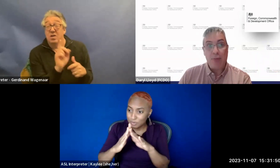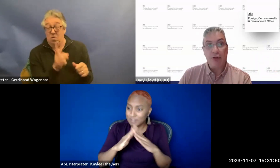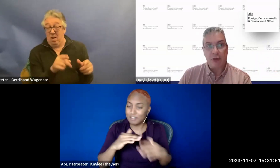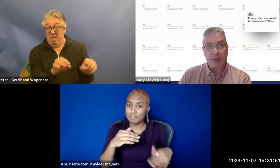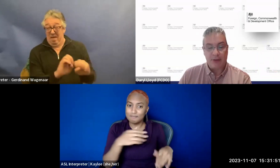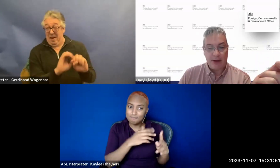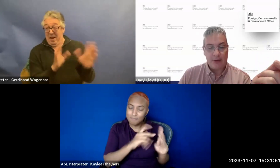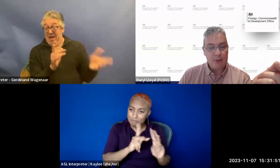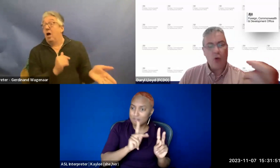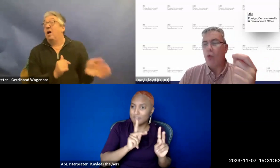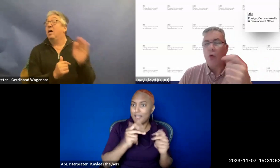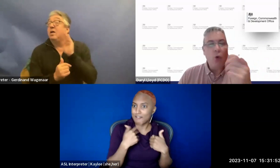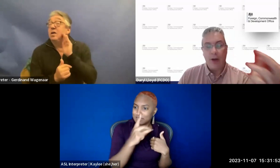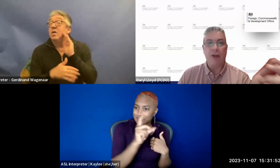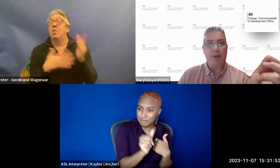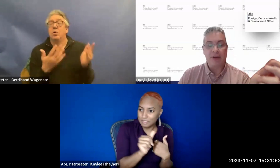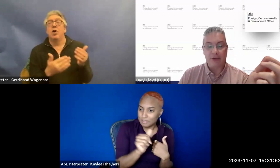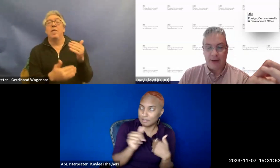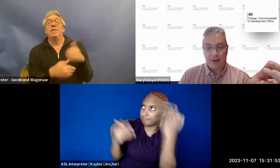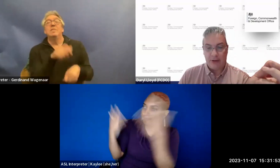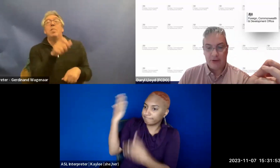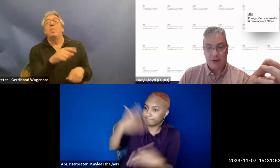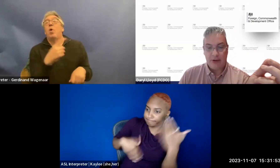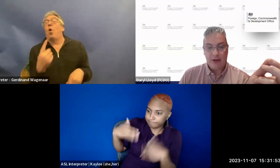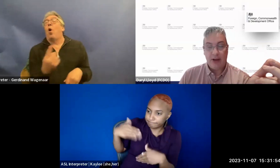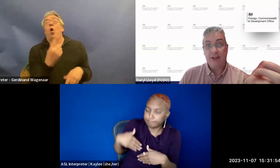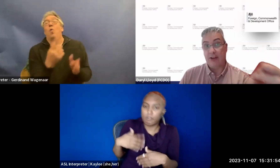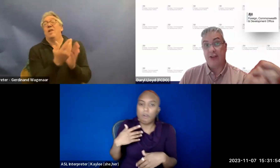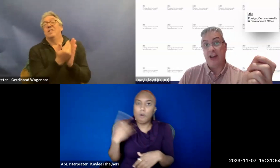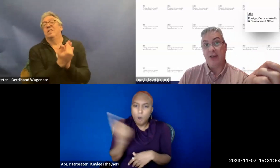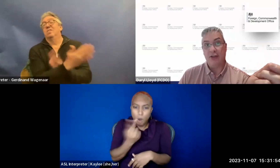that Persons with Disabilities were always disadvantaged there.